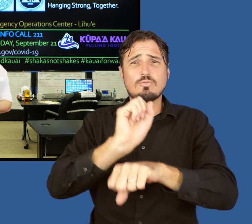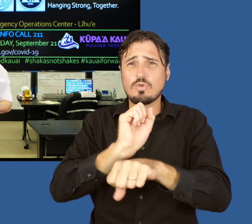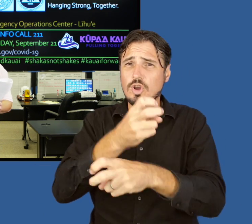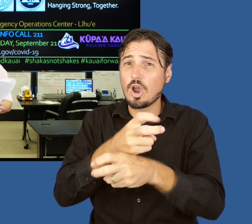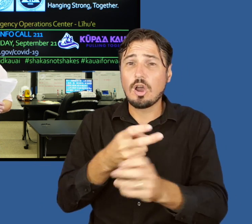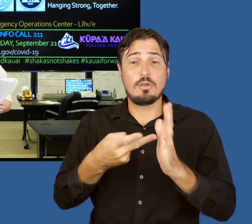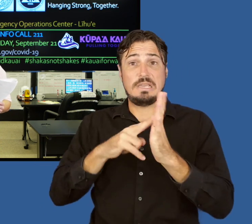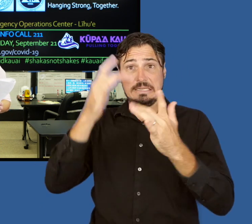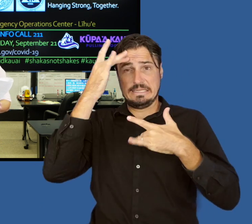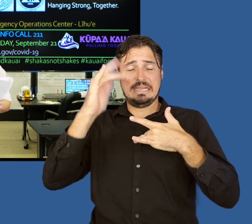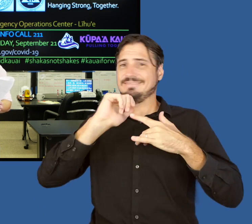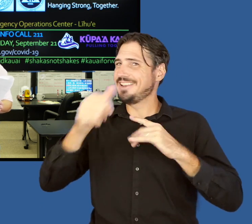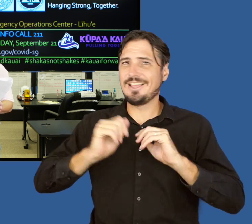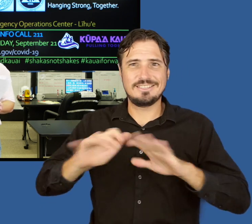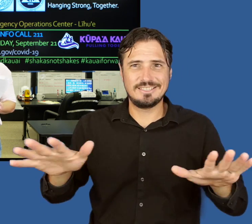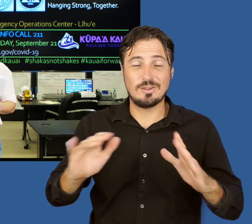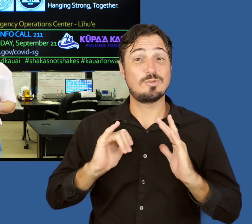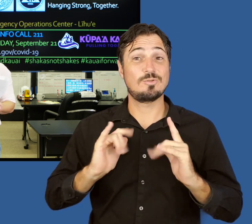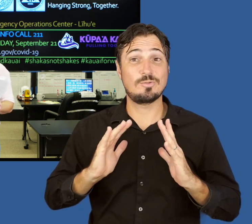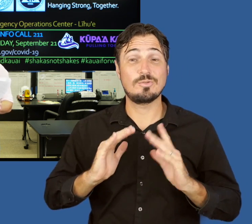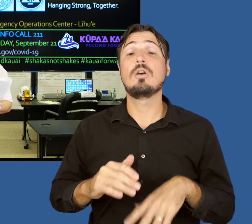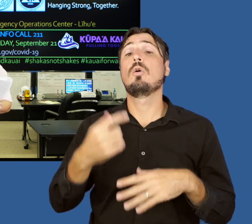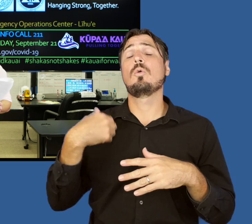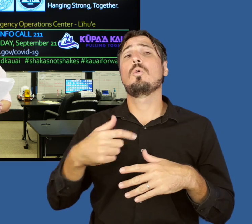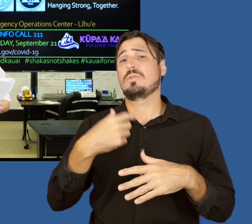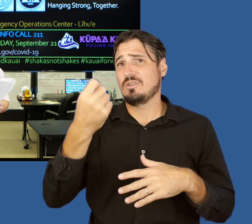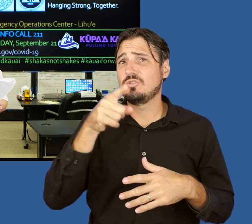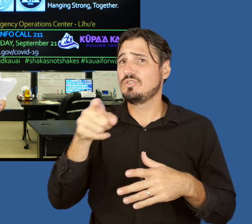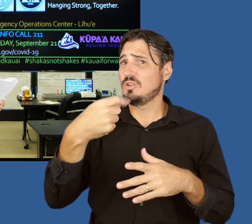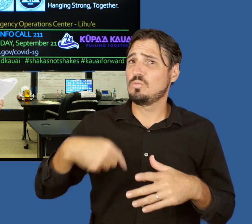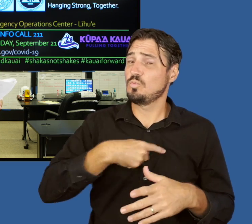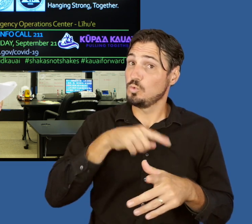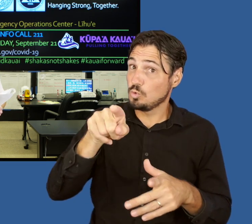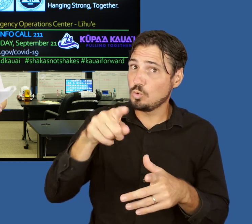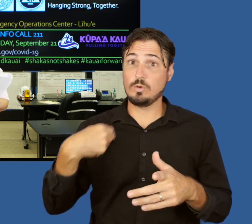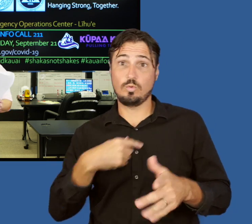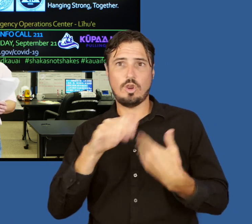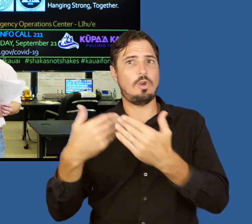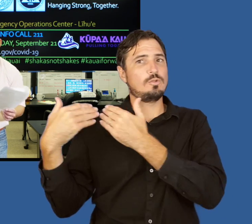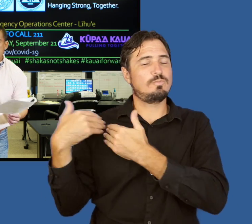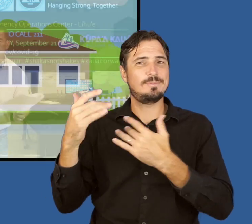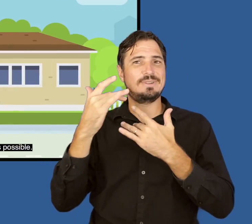We thank you for understanding the role you play in mitigating the spread of COVID-19 on our island….please continue to…